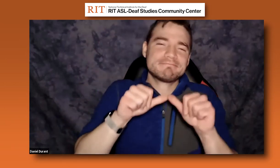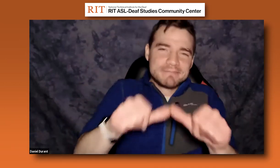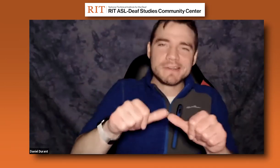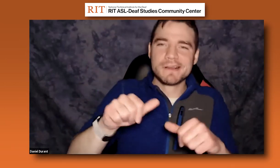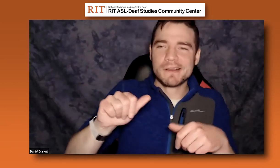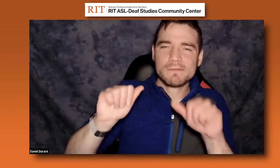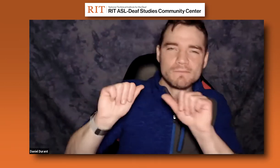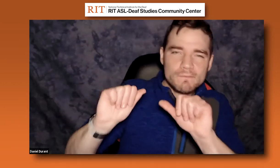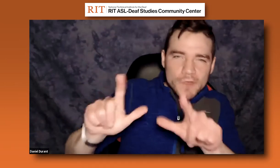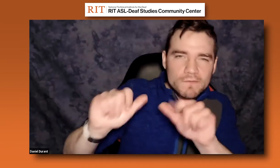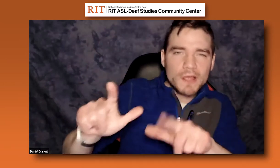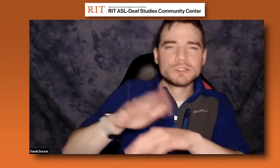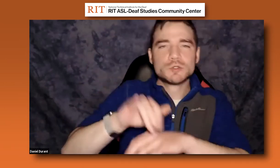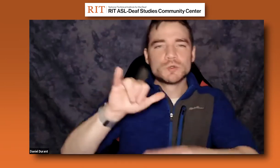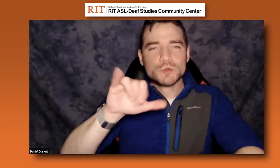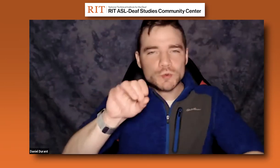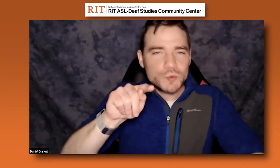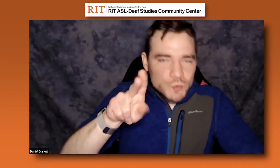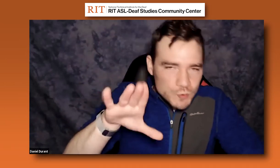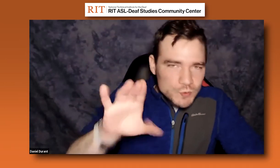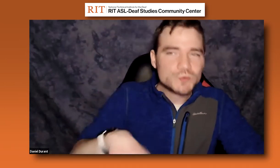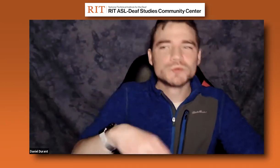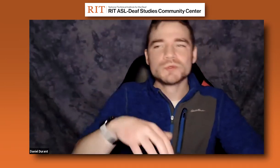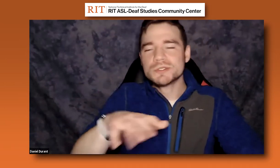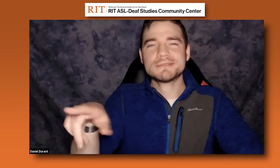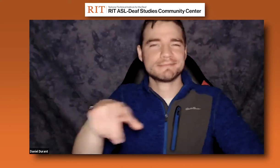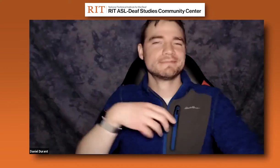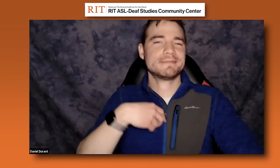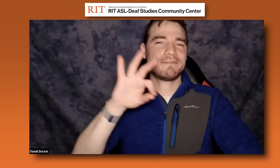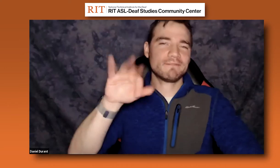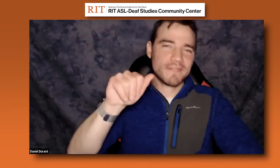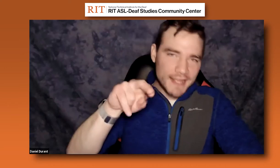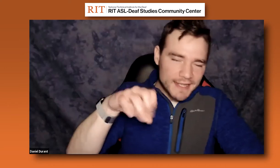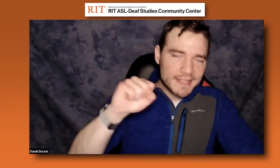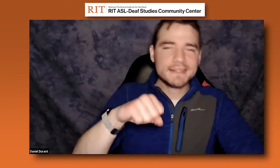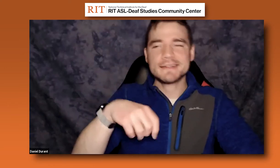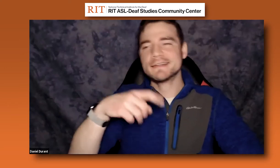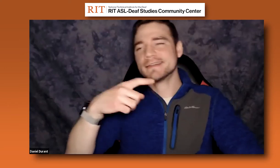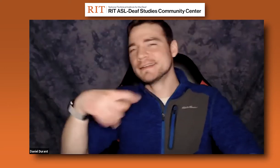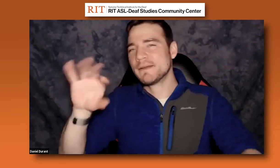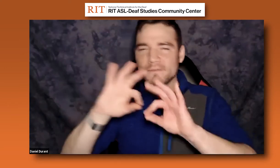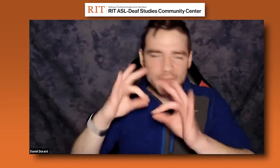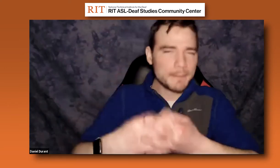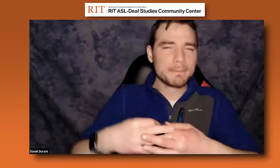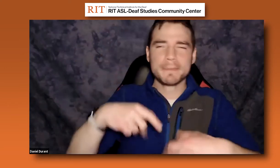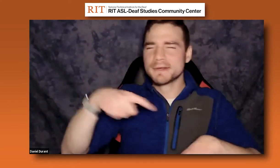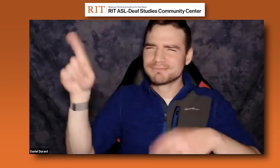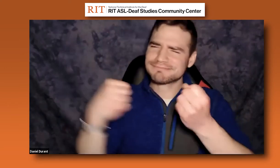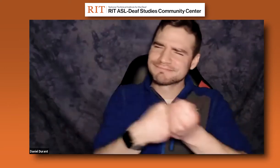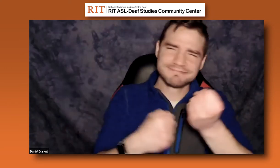it would just take time, and during that time, I also continued with my vlogs on YouTube, and my family